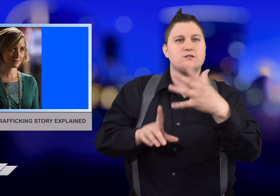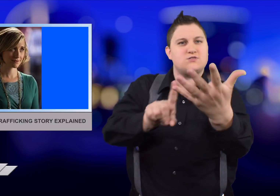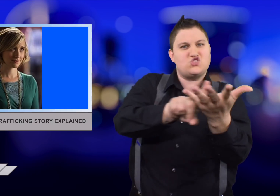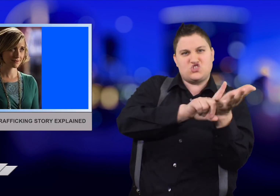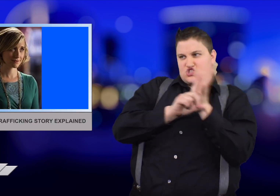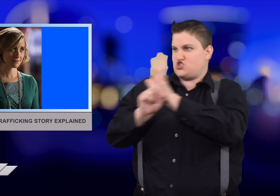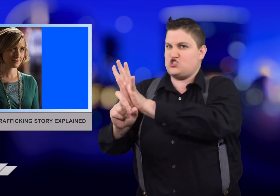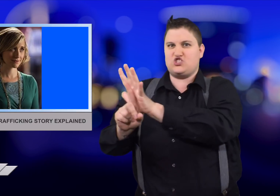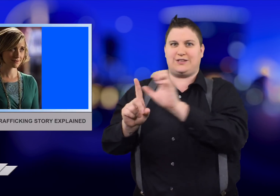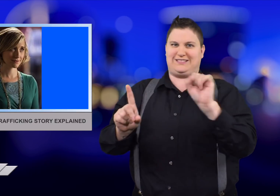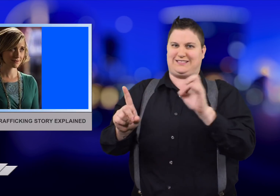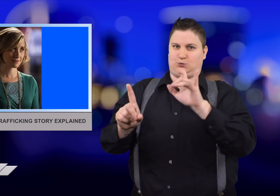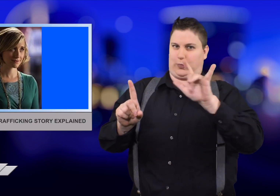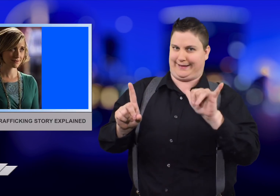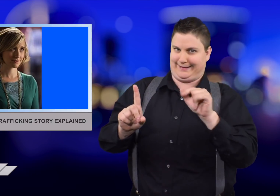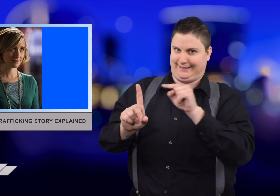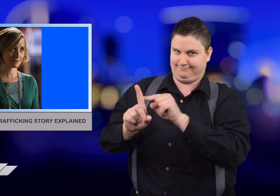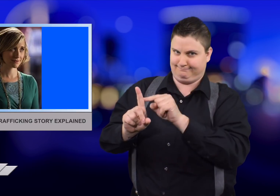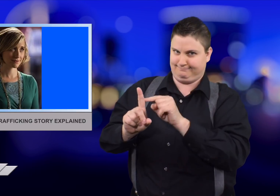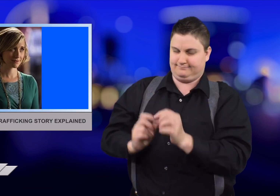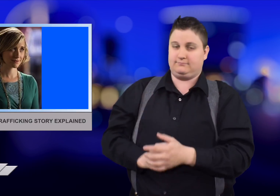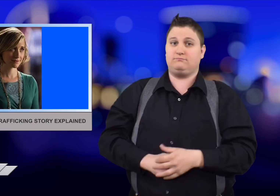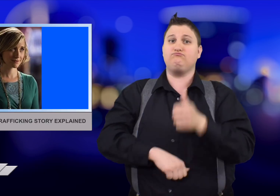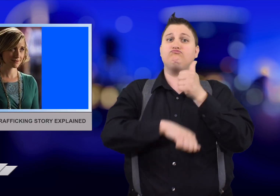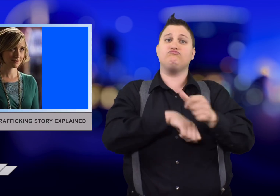women were exploited sexually.